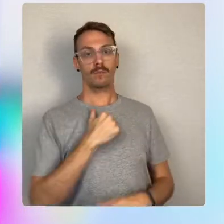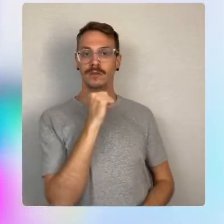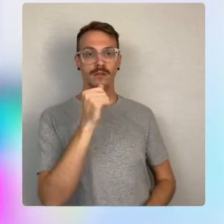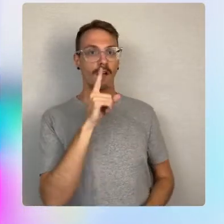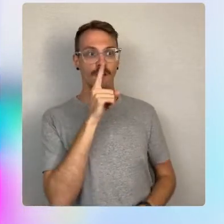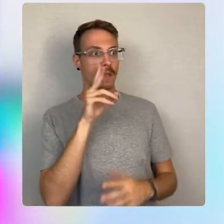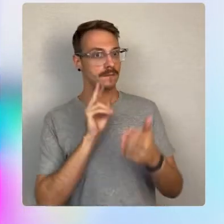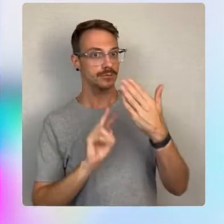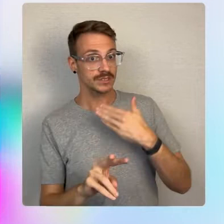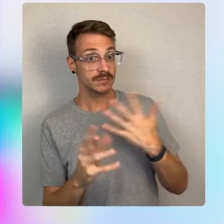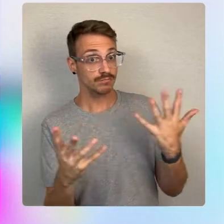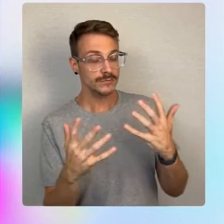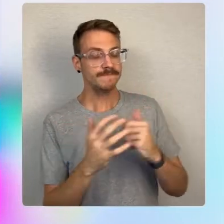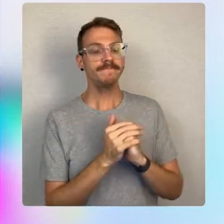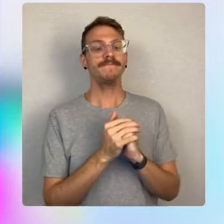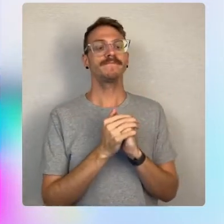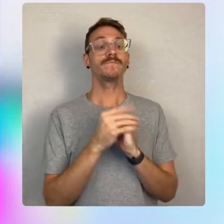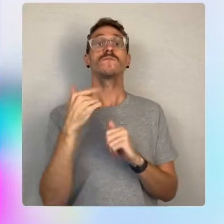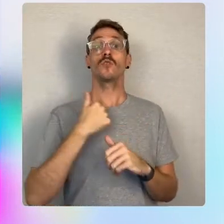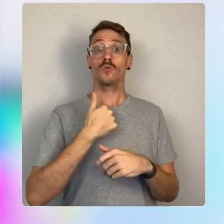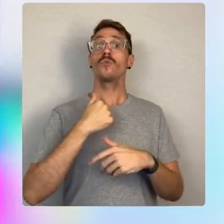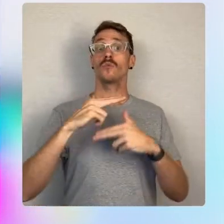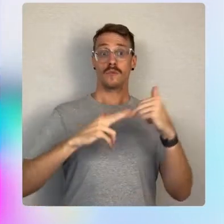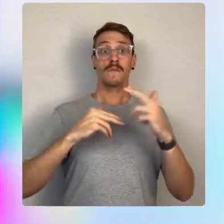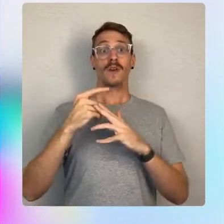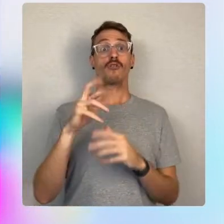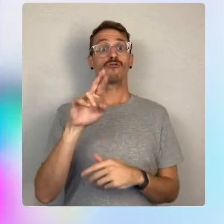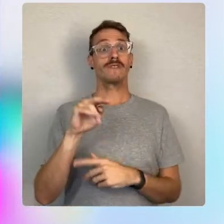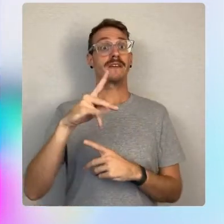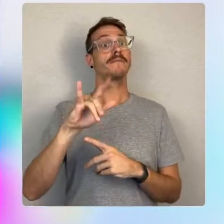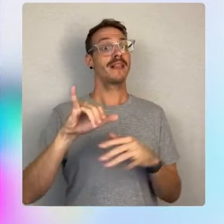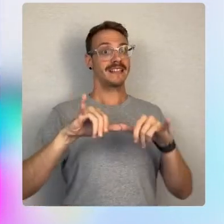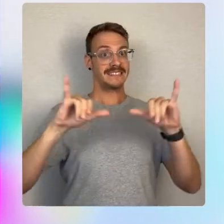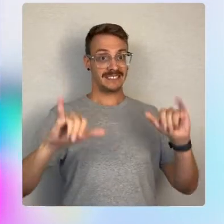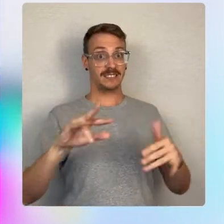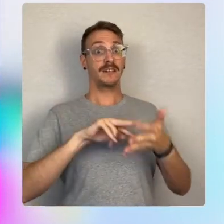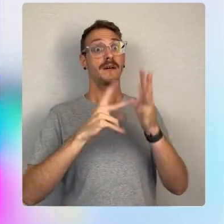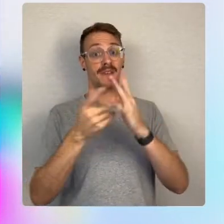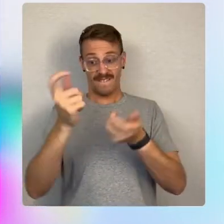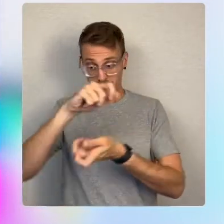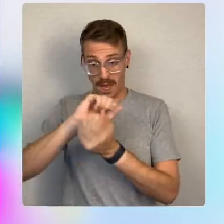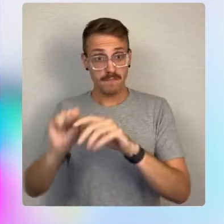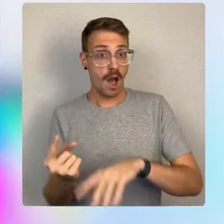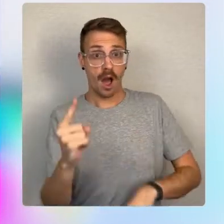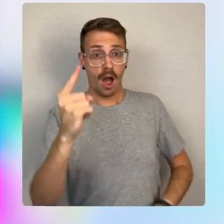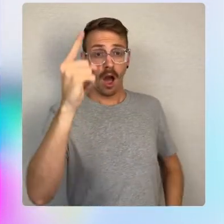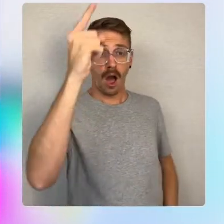is we ended up building a replay system, so after you hit a shot, you can watch a replay of it.